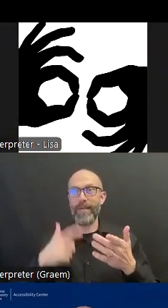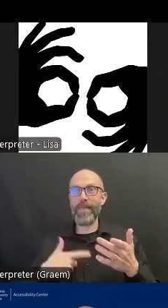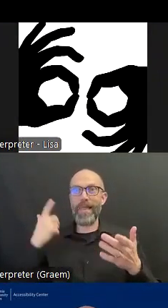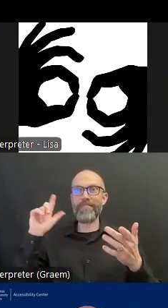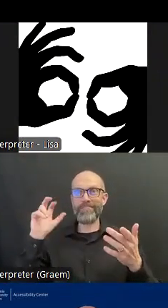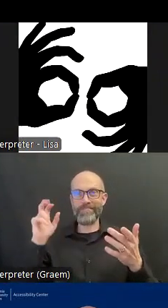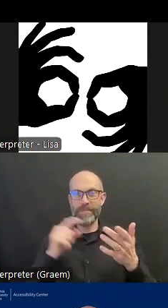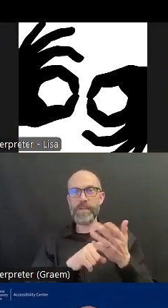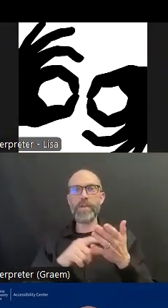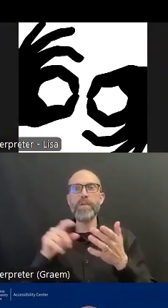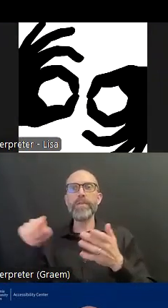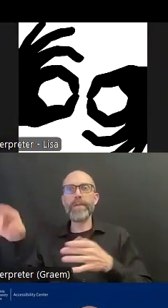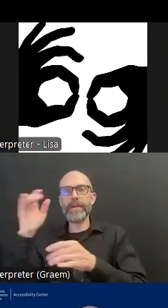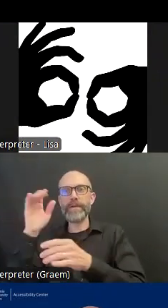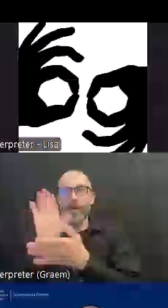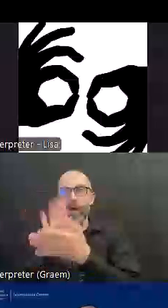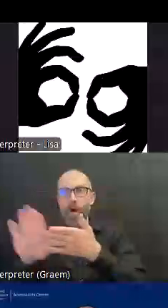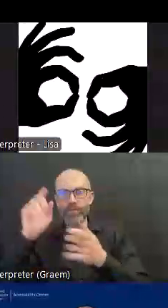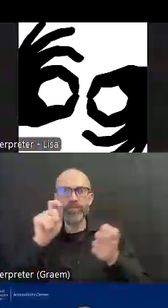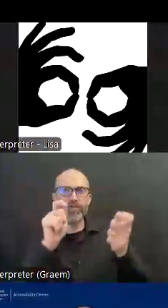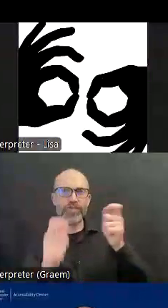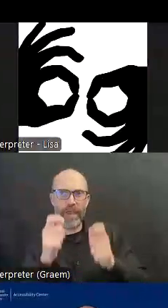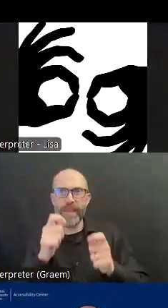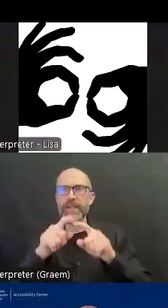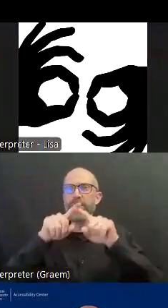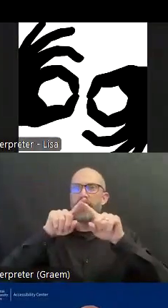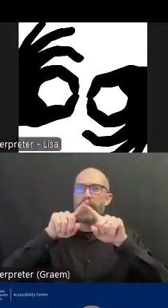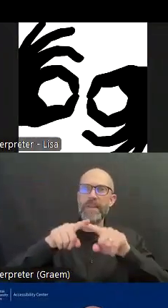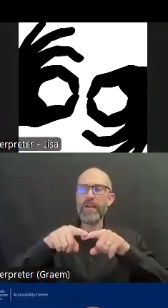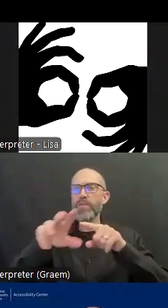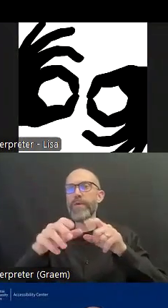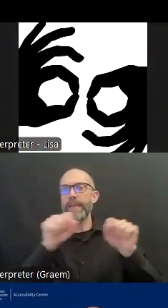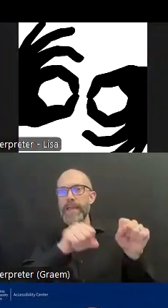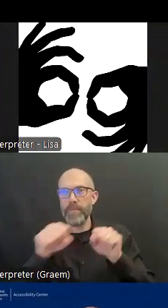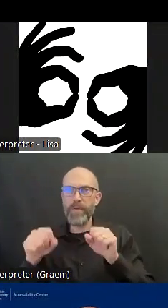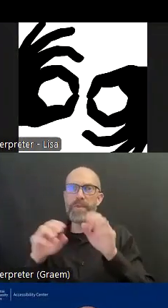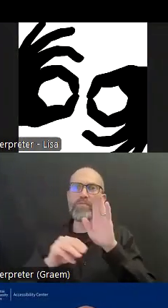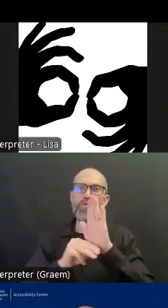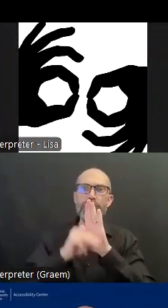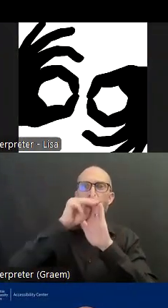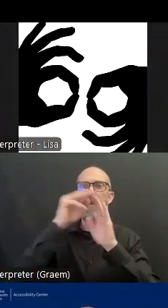based upon your capabilities and your maturity levels. So as you have more resources, you